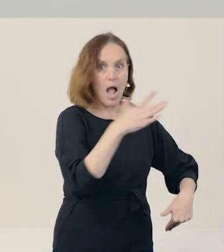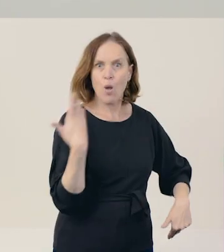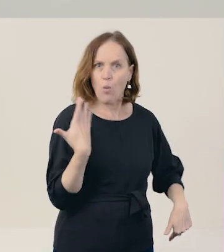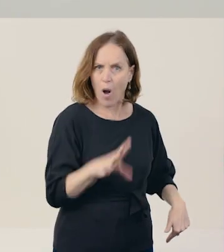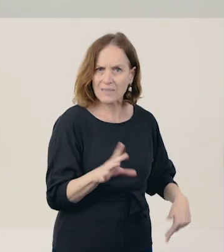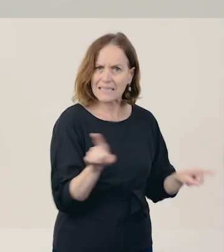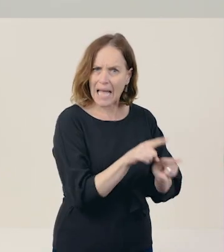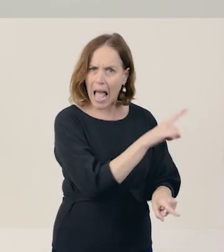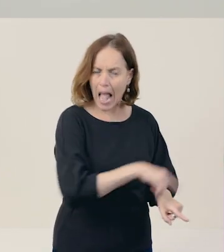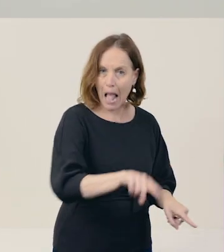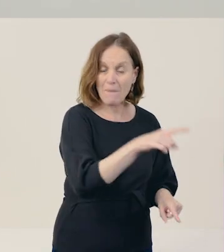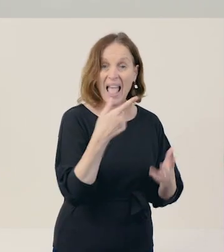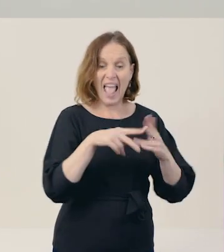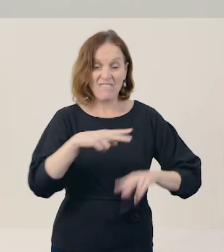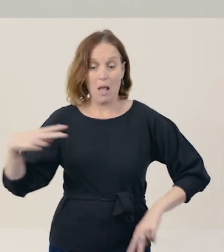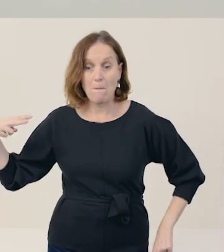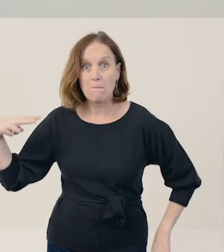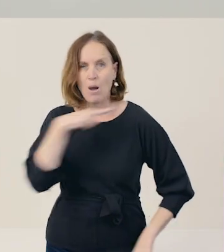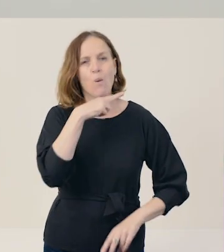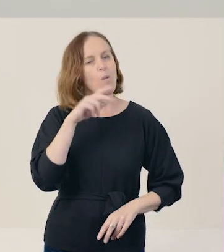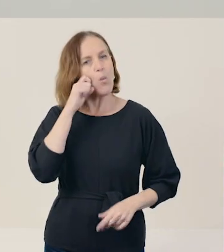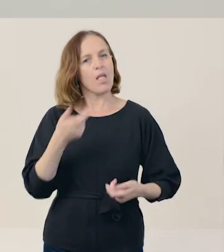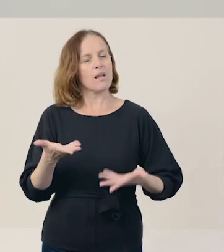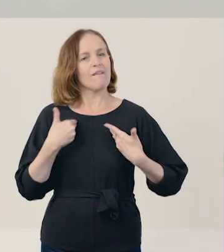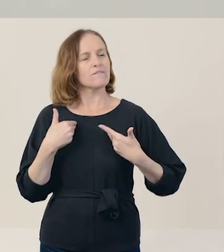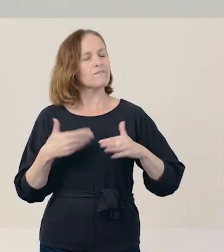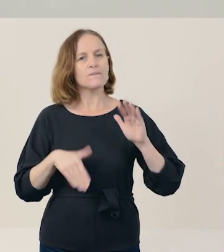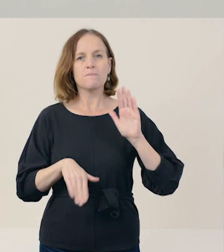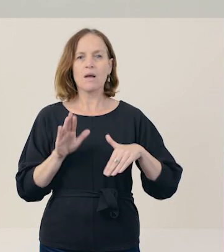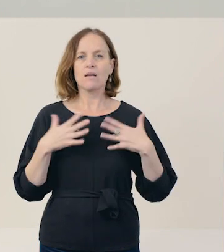Having his beard trimmed will make him feel and look more sophisticated.